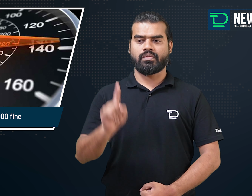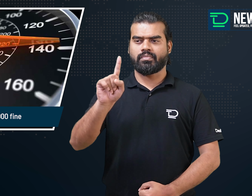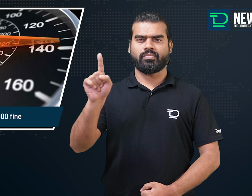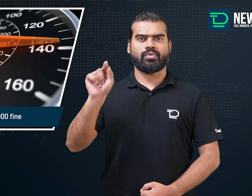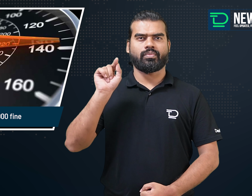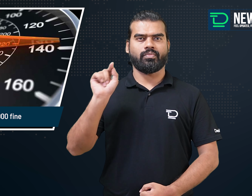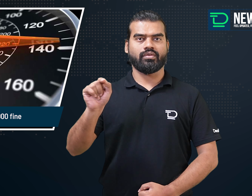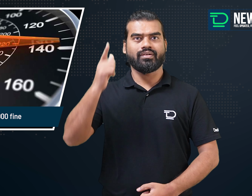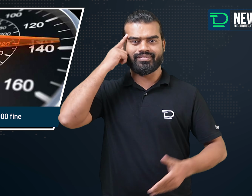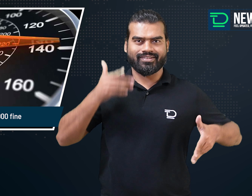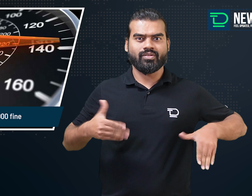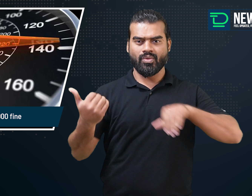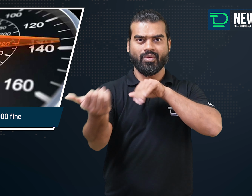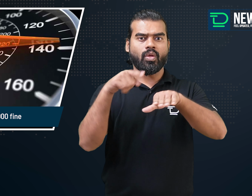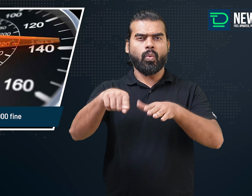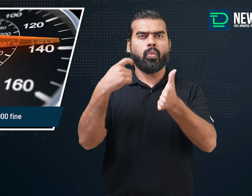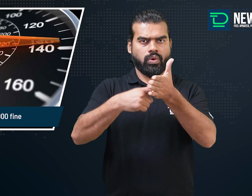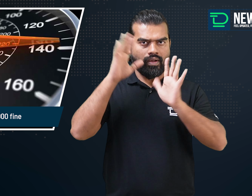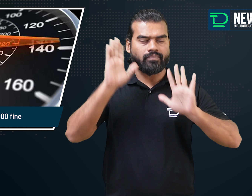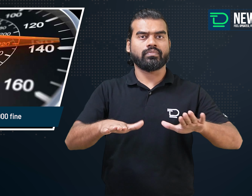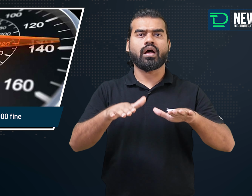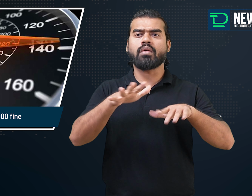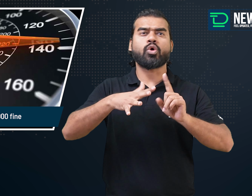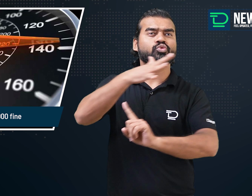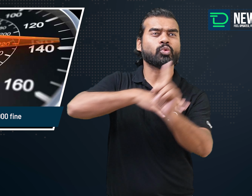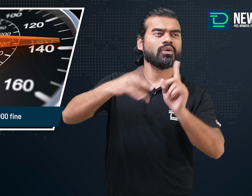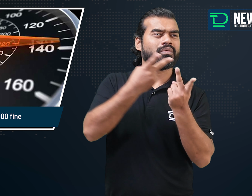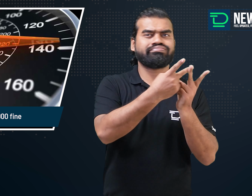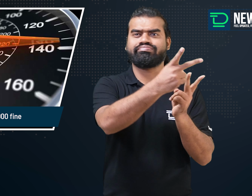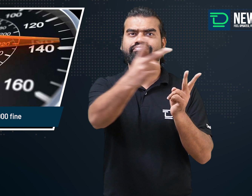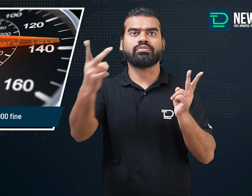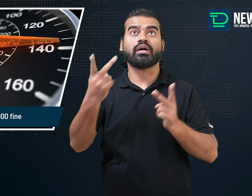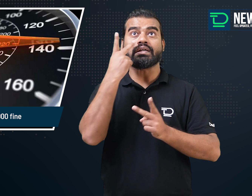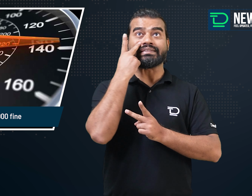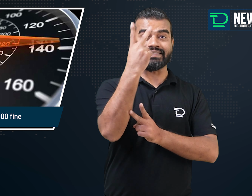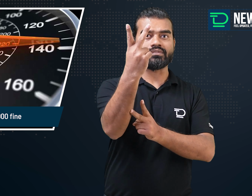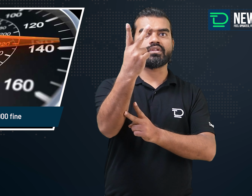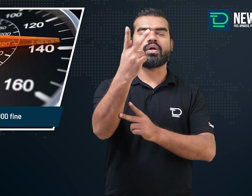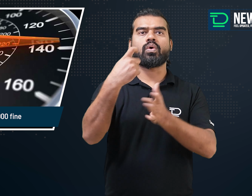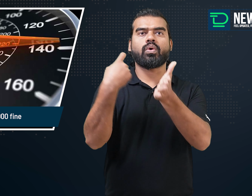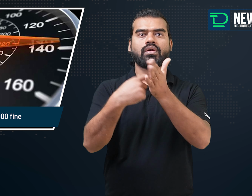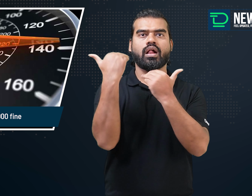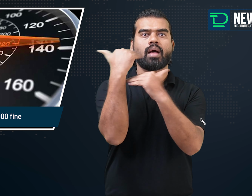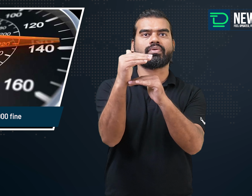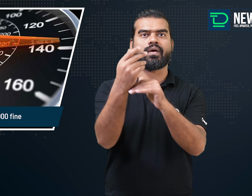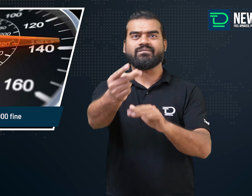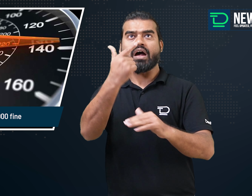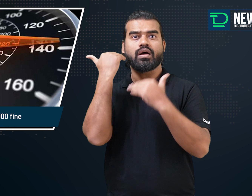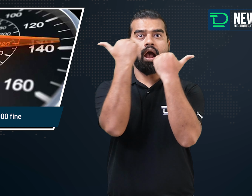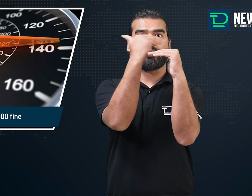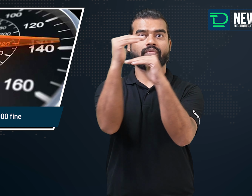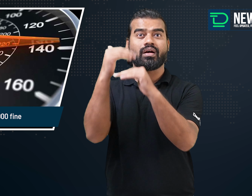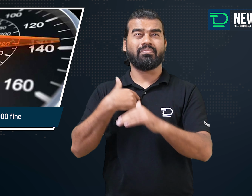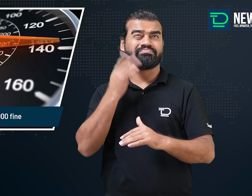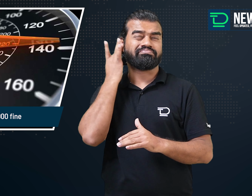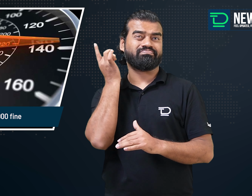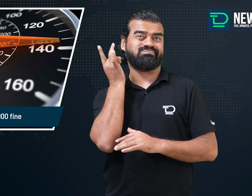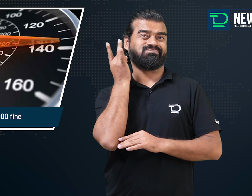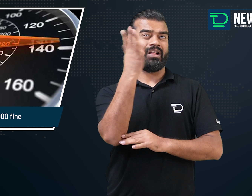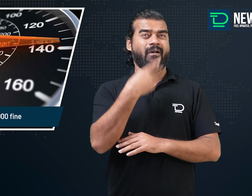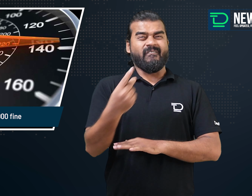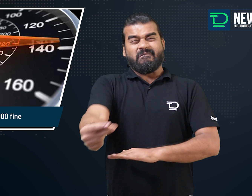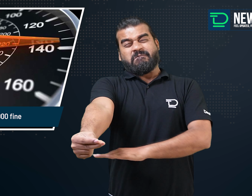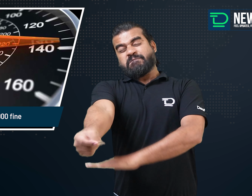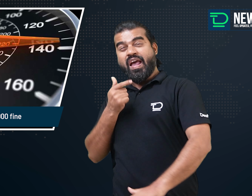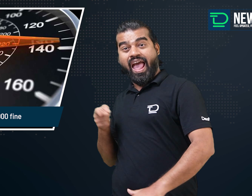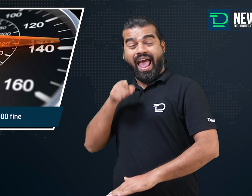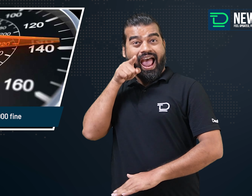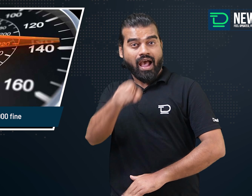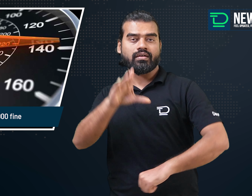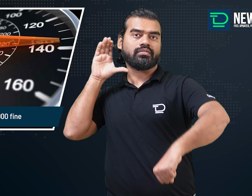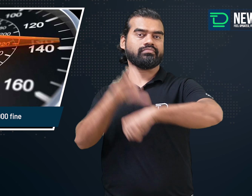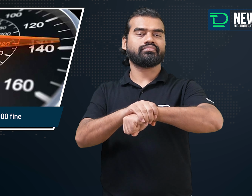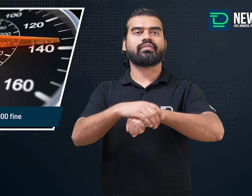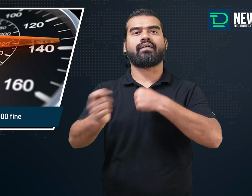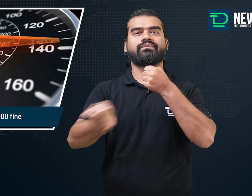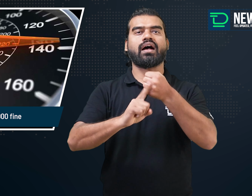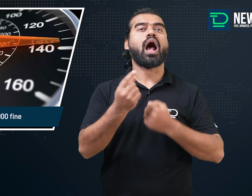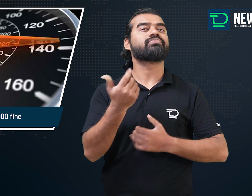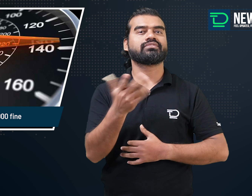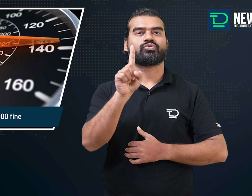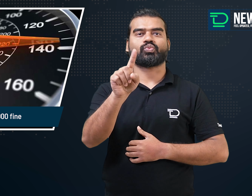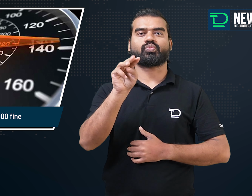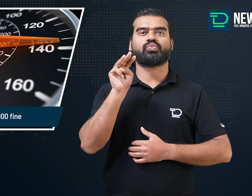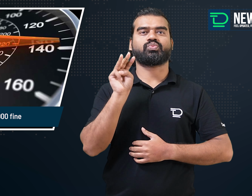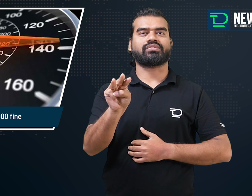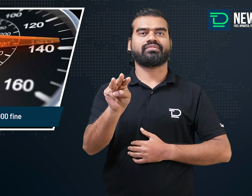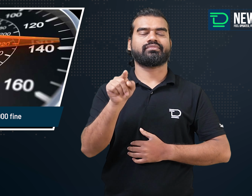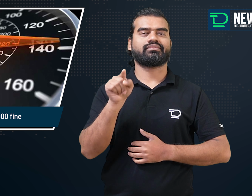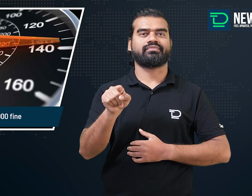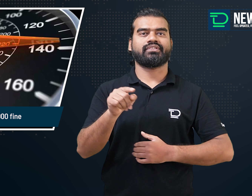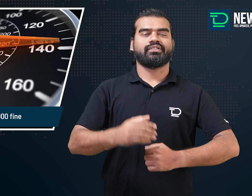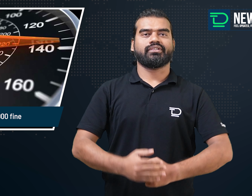11. Speeding: Rs.1,000 fine